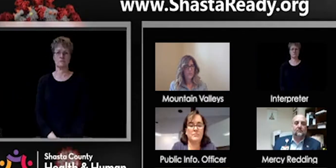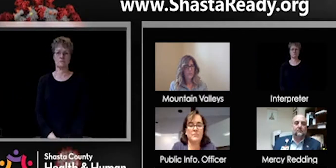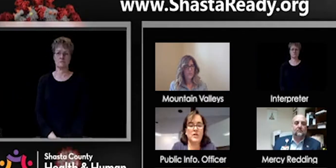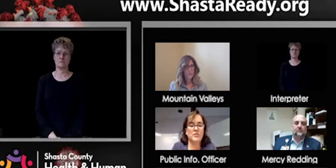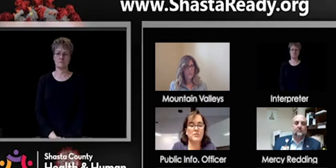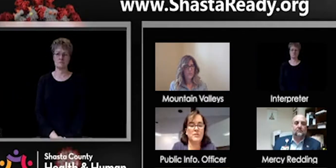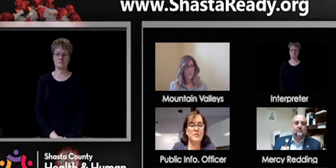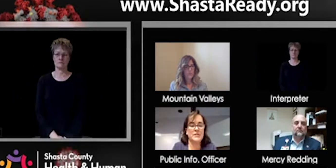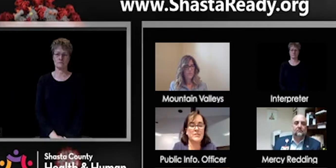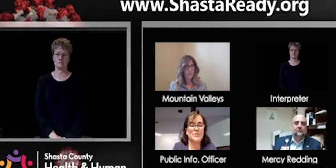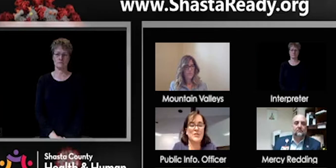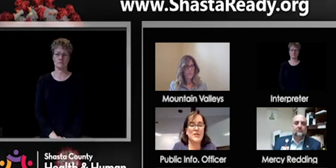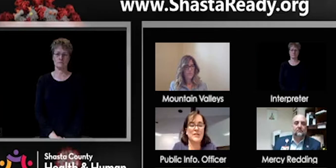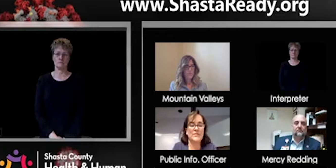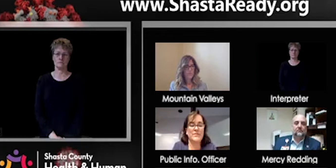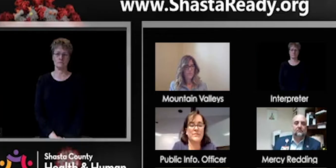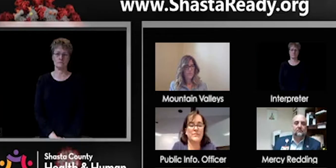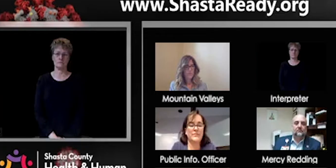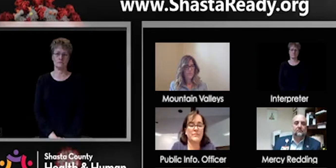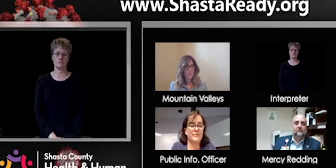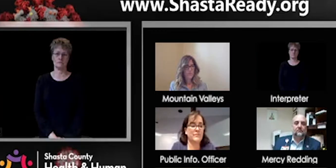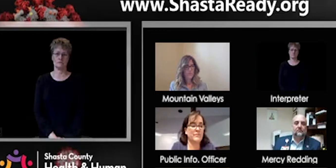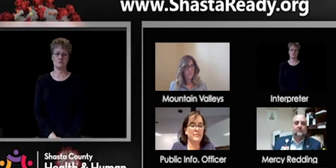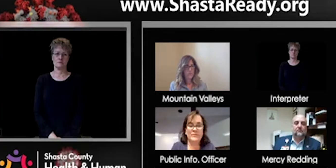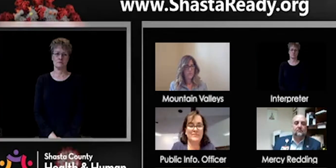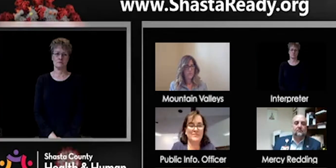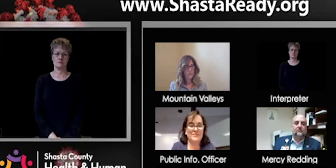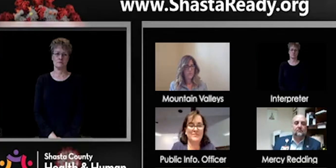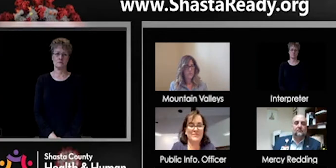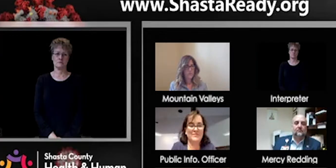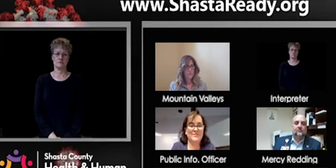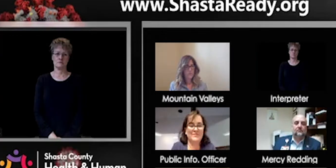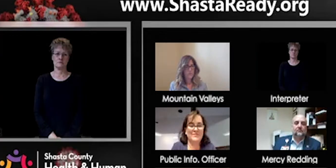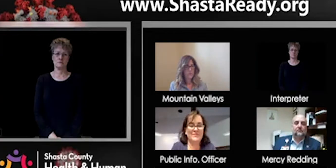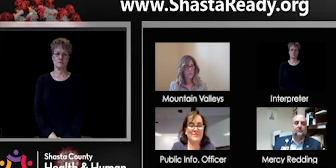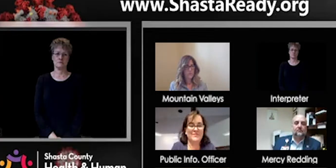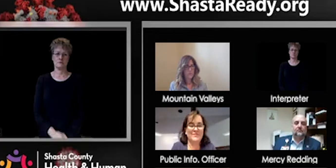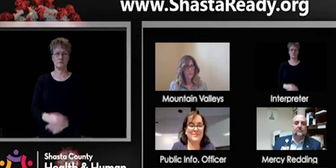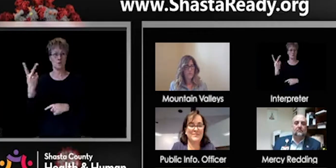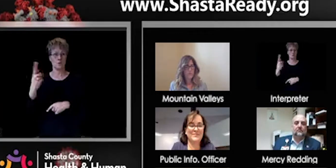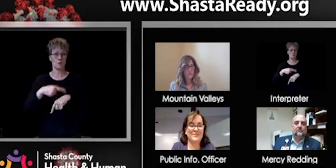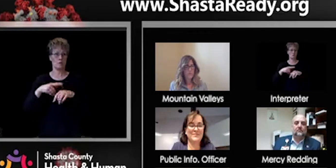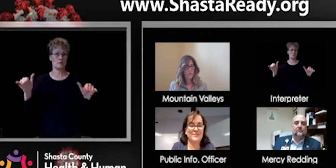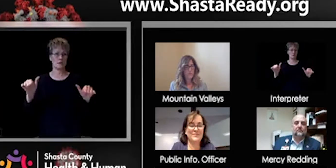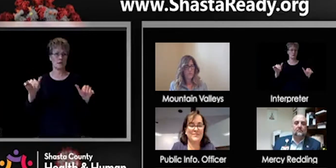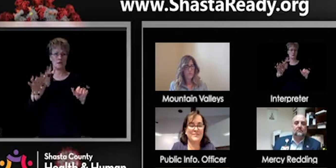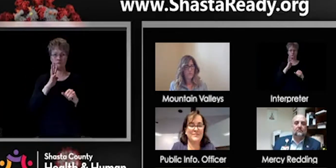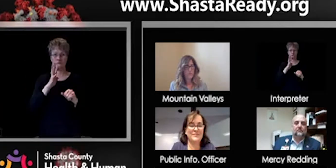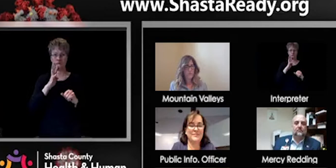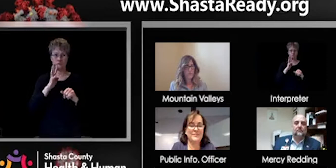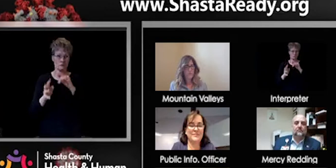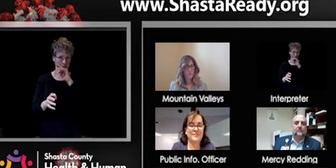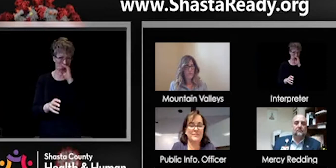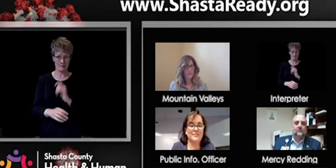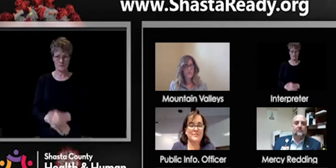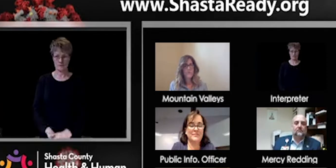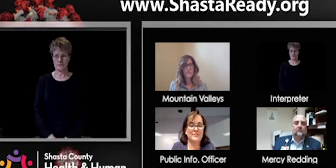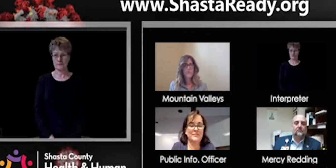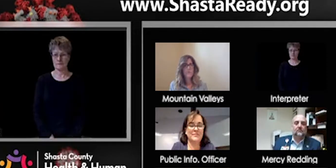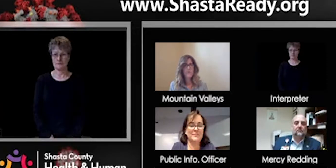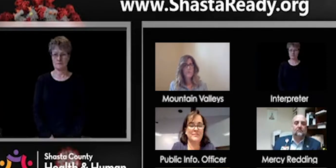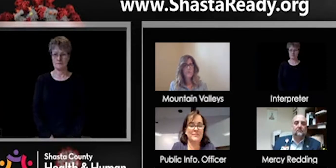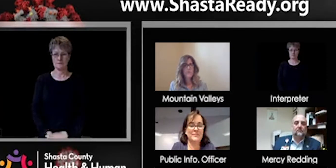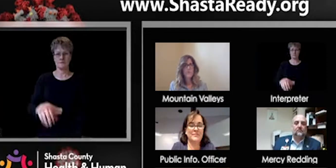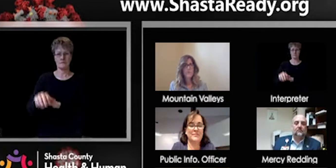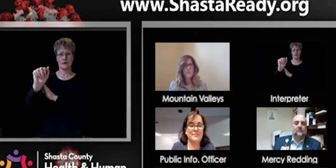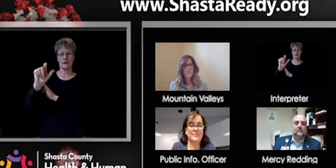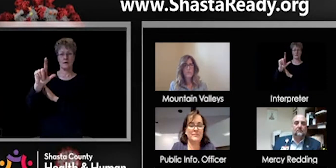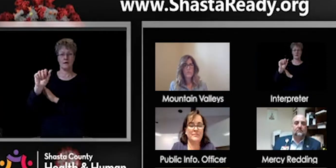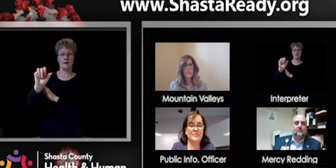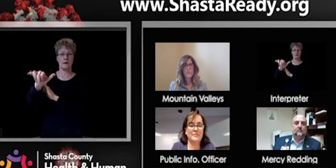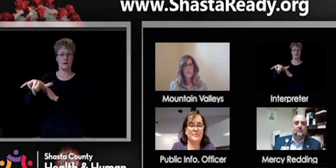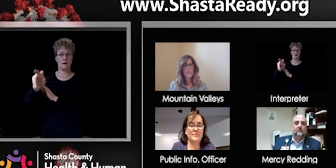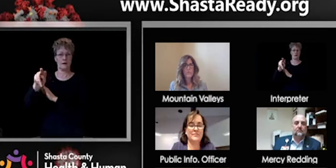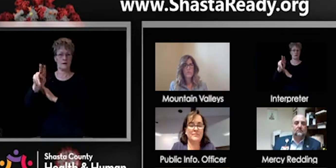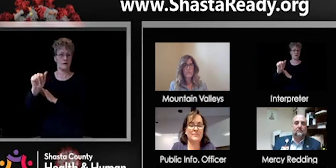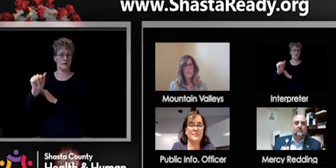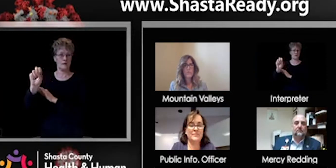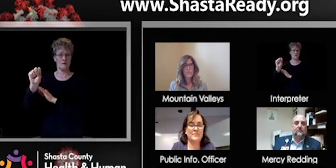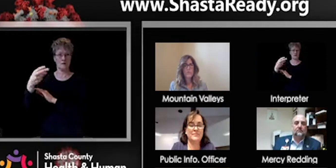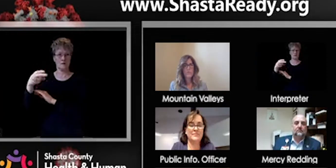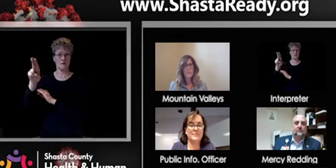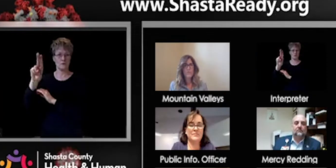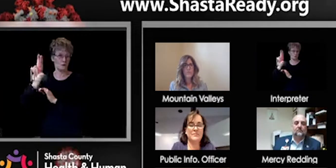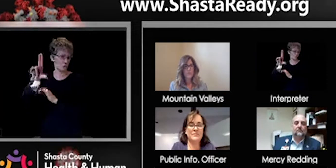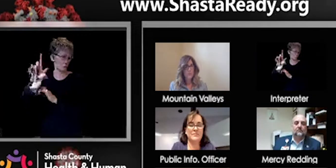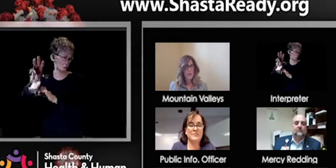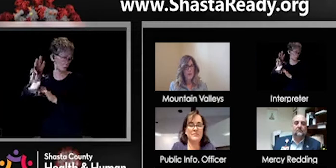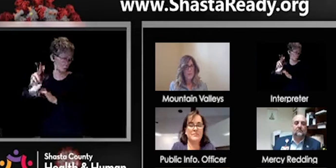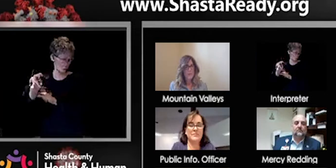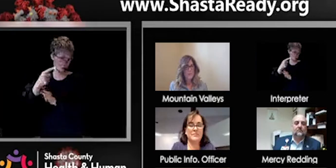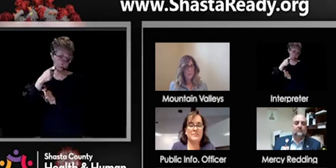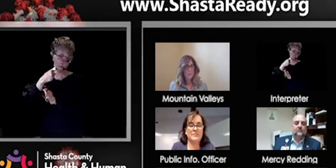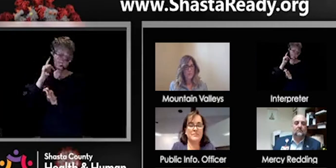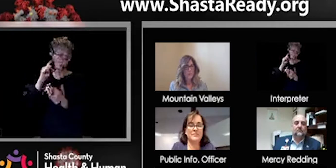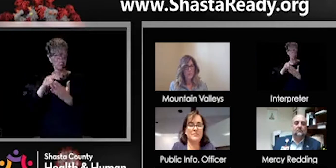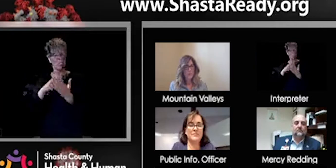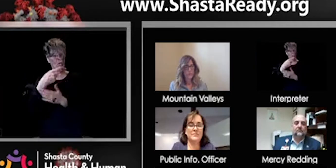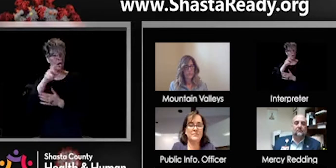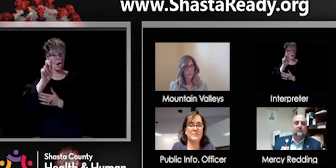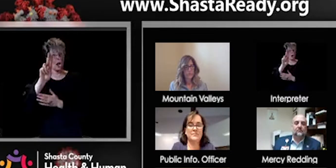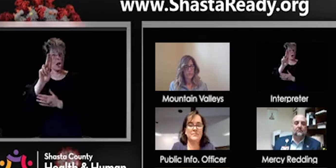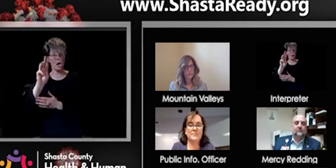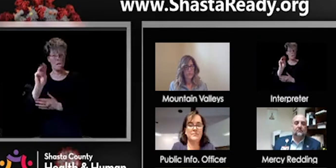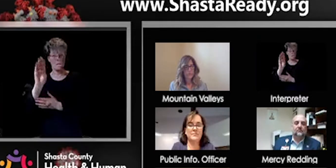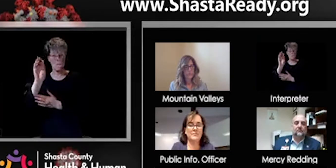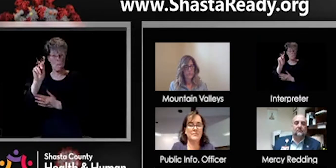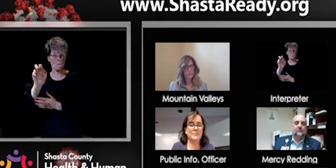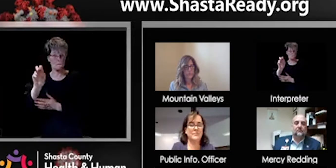I’ll just chime in again. I was also going to ask, I saw how Humboldt County is now going